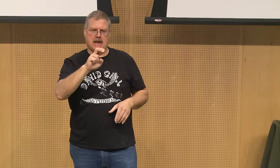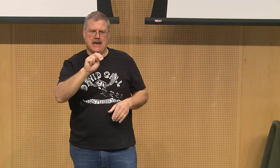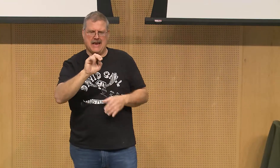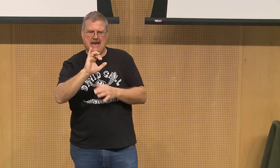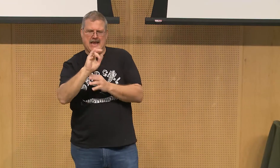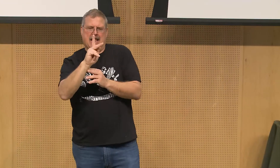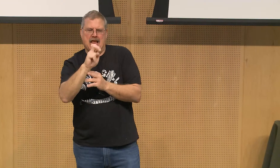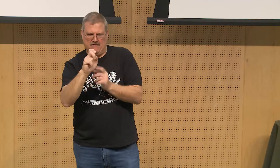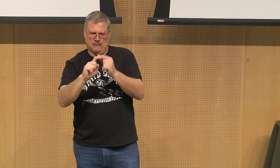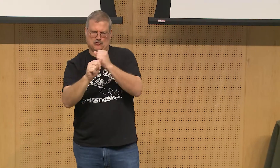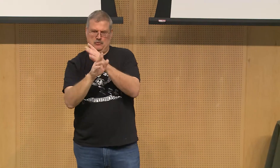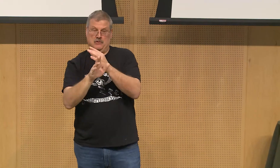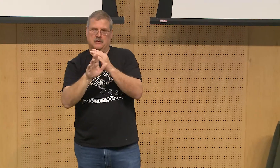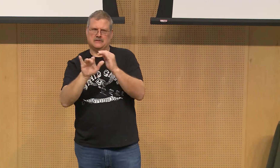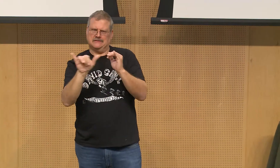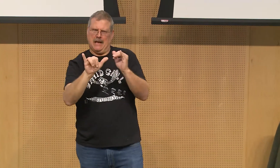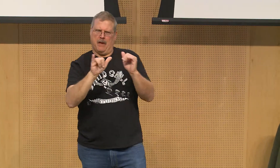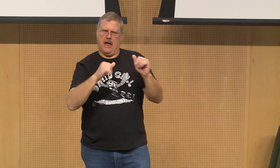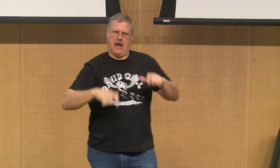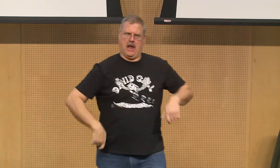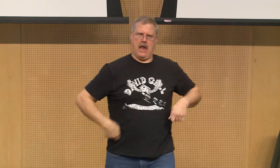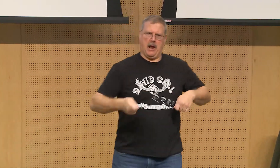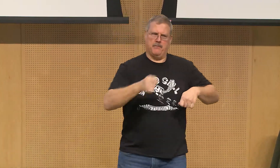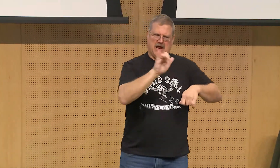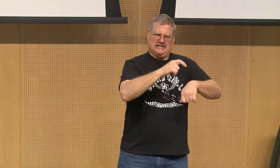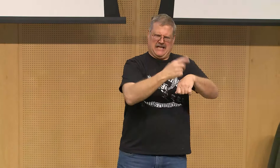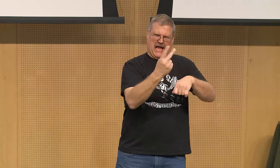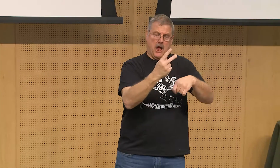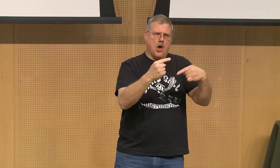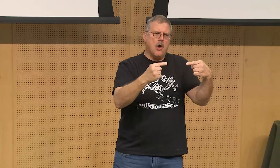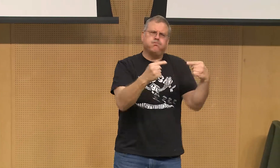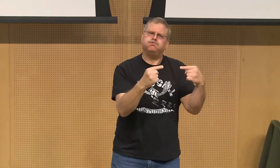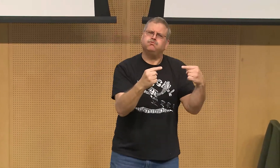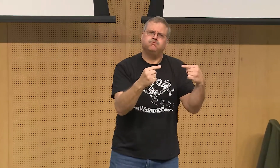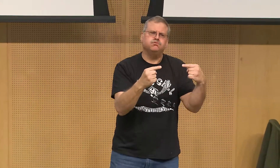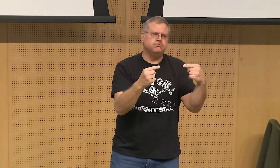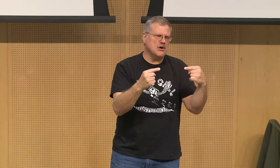are called to mind in this piece. Heinicke was German,